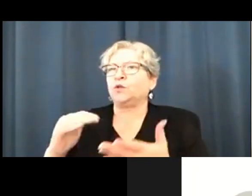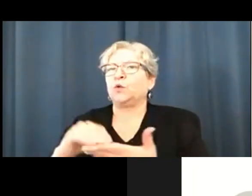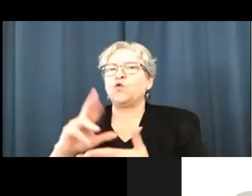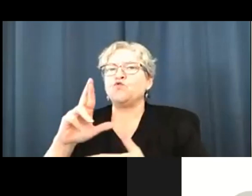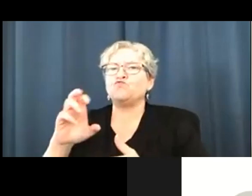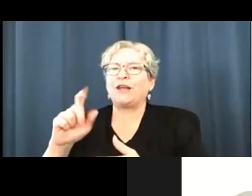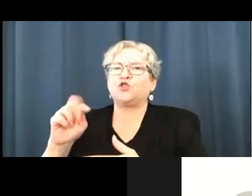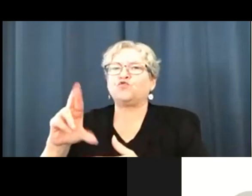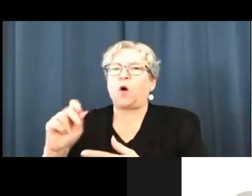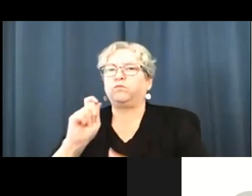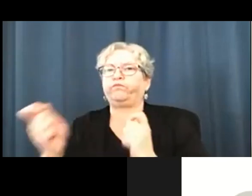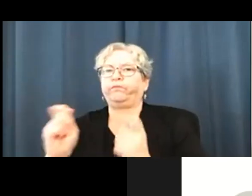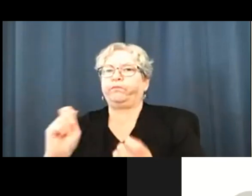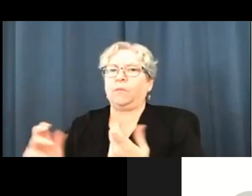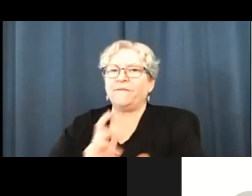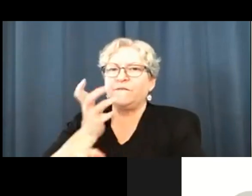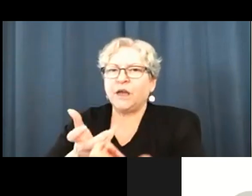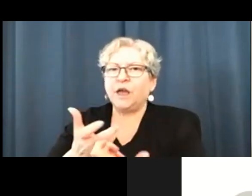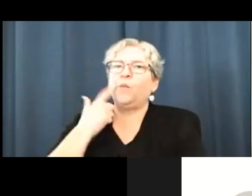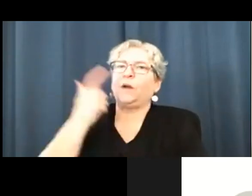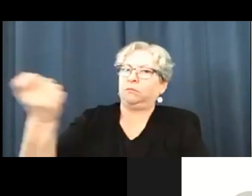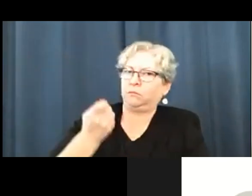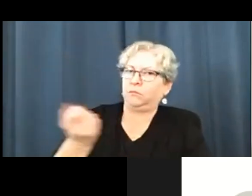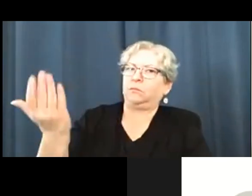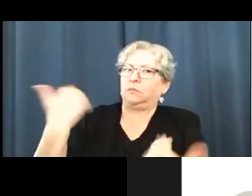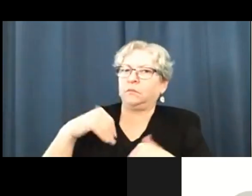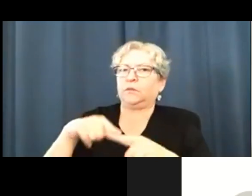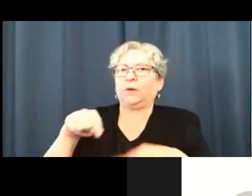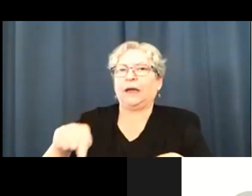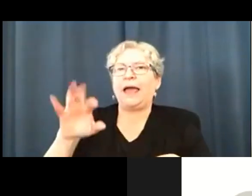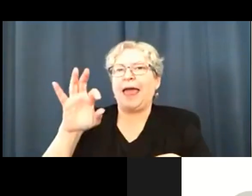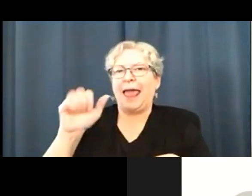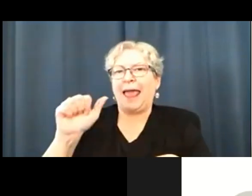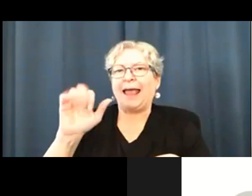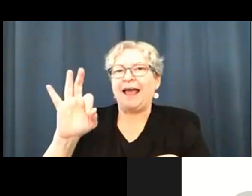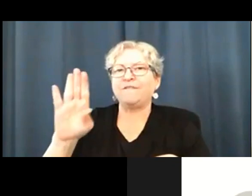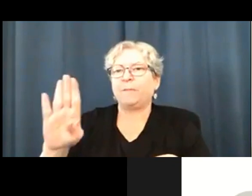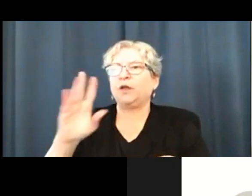And so, we brought AFB in to go through our upcoming website,